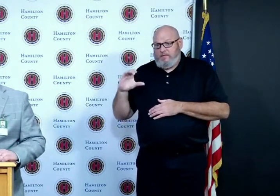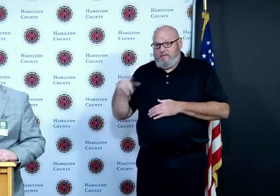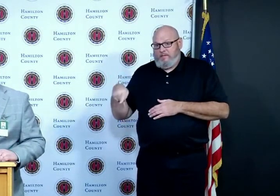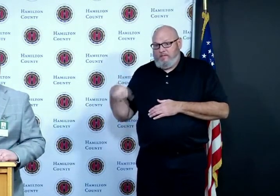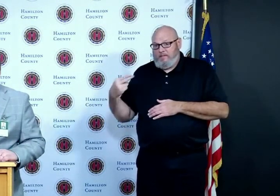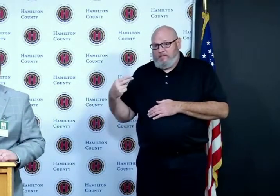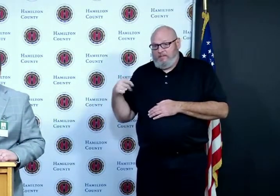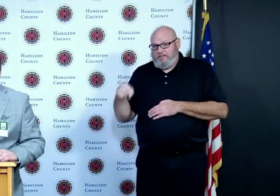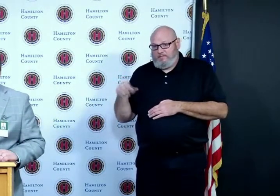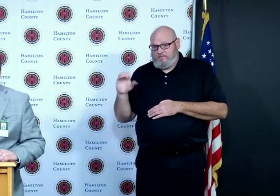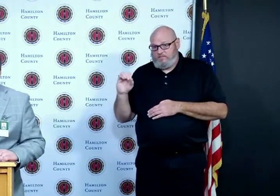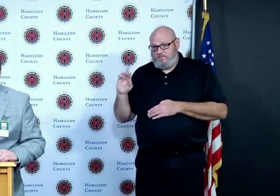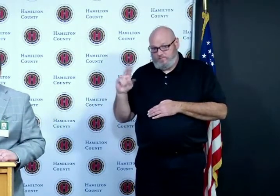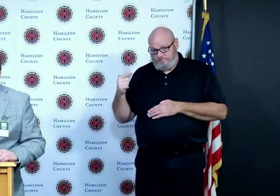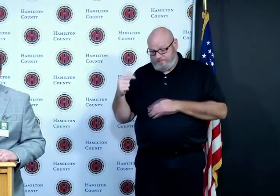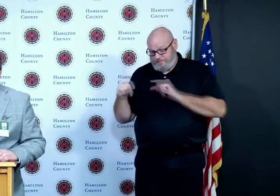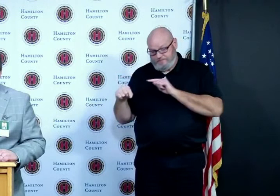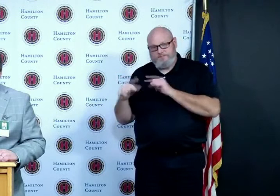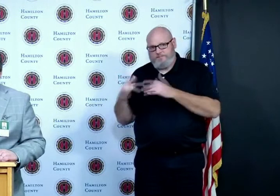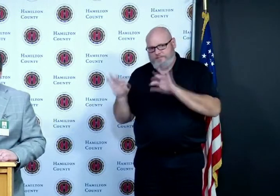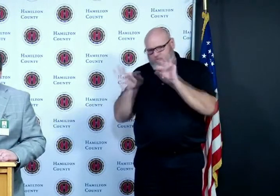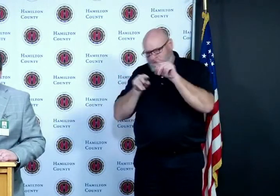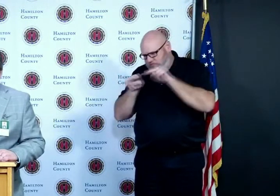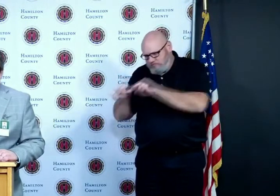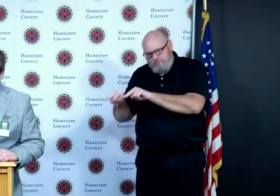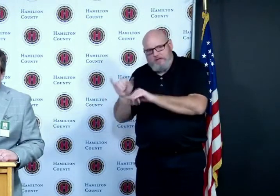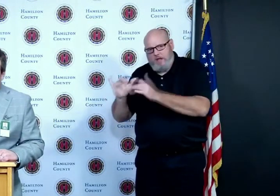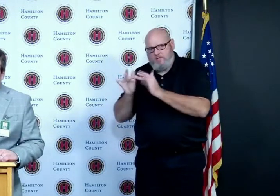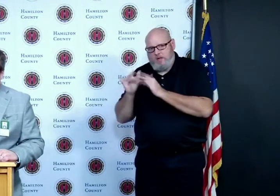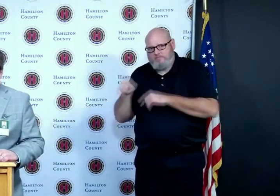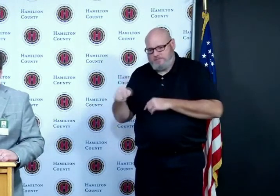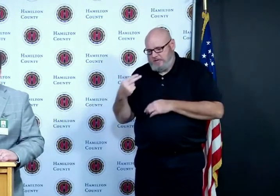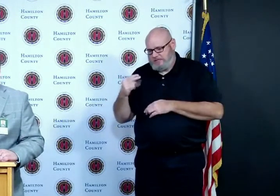like I said it might take a little bit to get there I think the other good news with vaccine